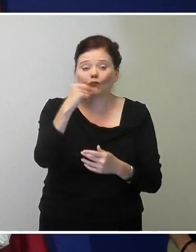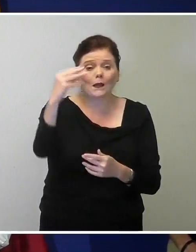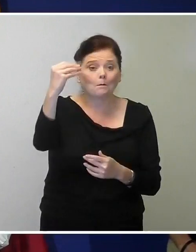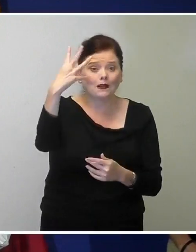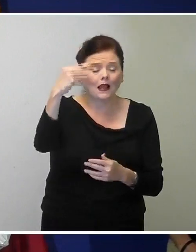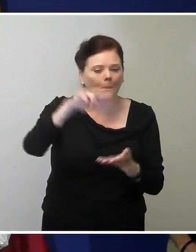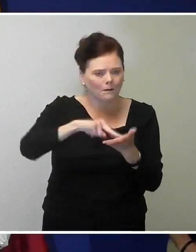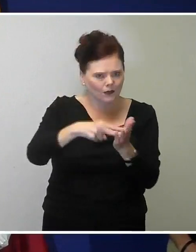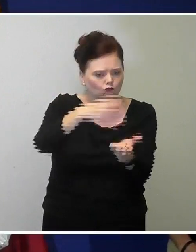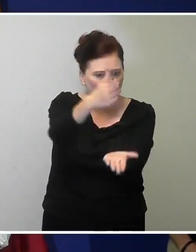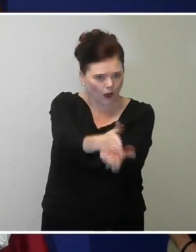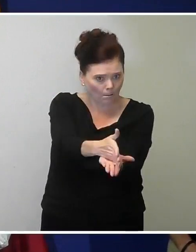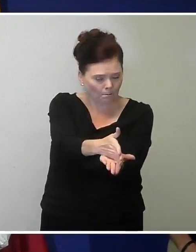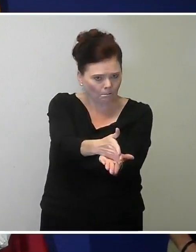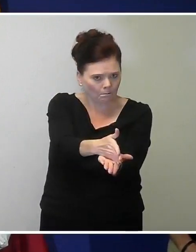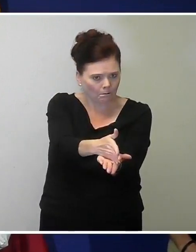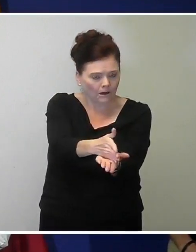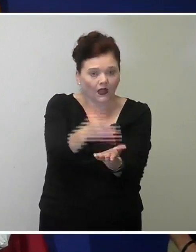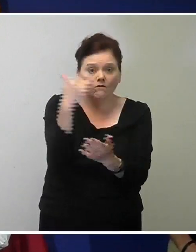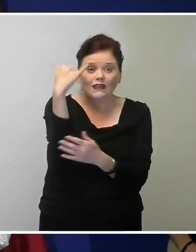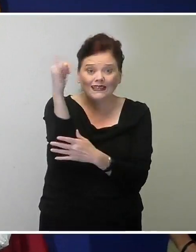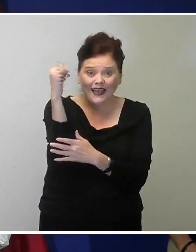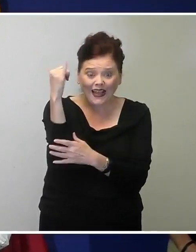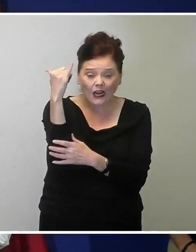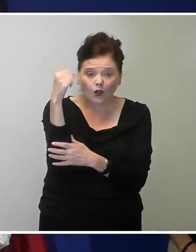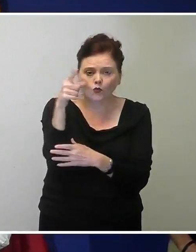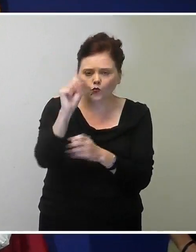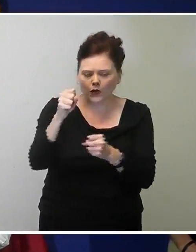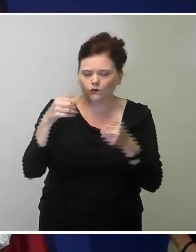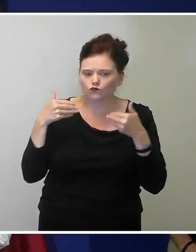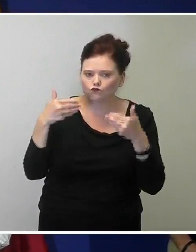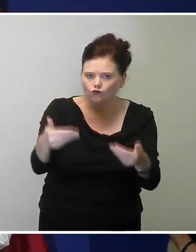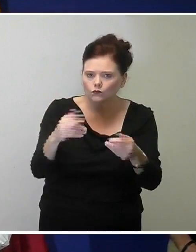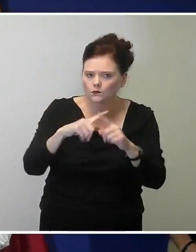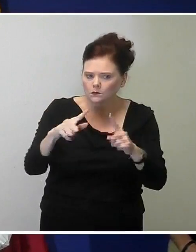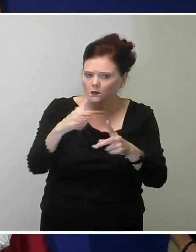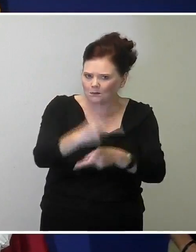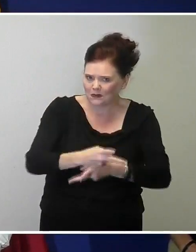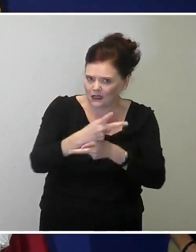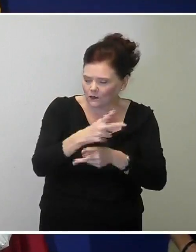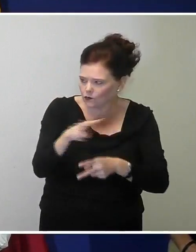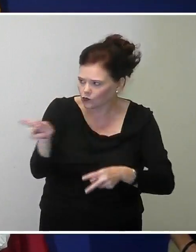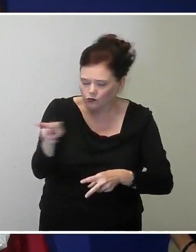NOT OPERATIONAL TREAT IT AS A FOUR-WAY STOP. IF THE LIGHTS ARE BLINKING RED